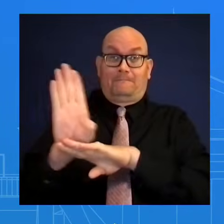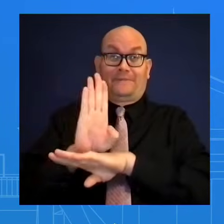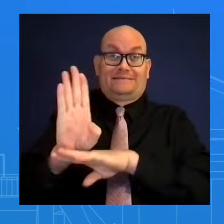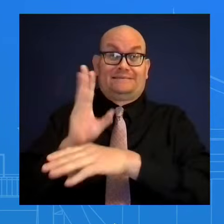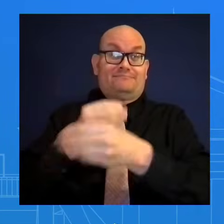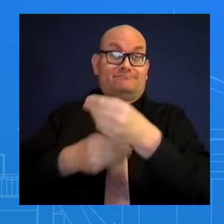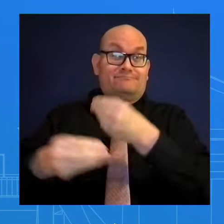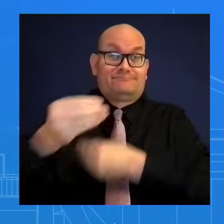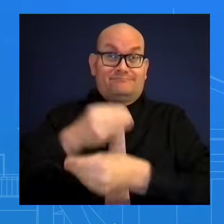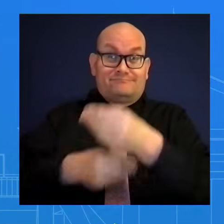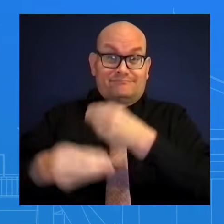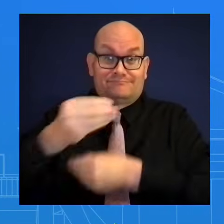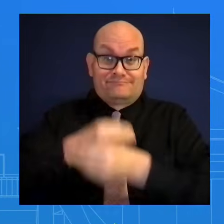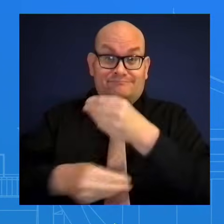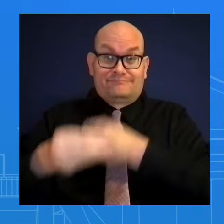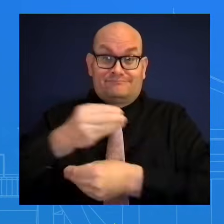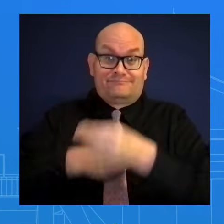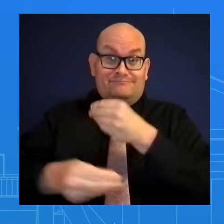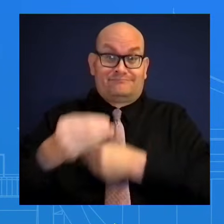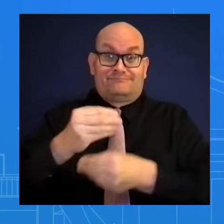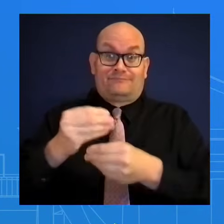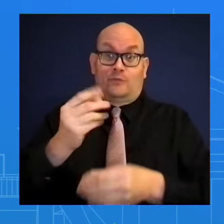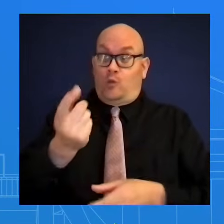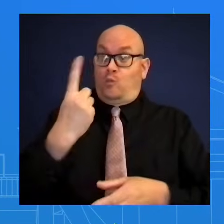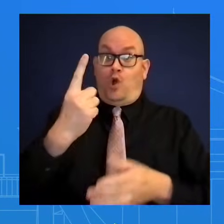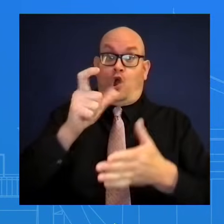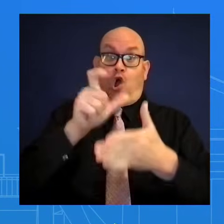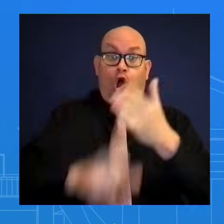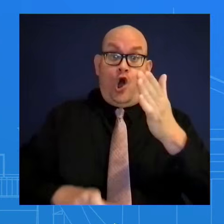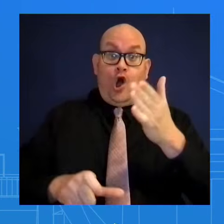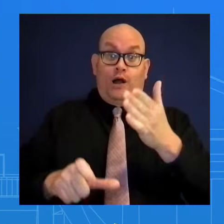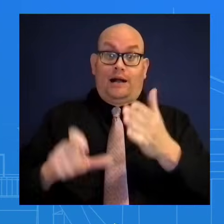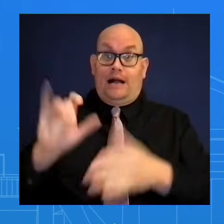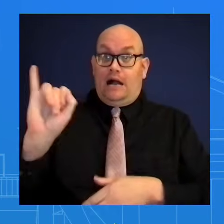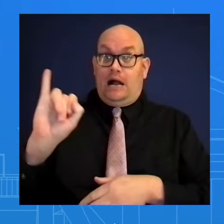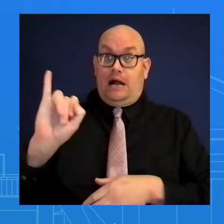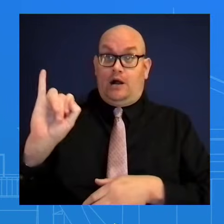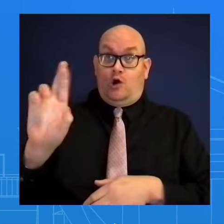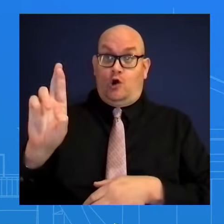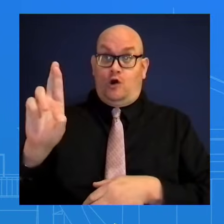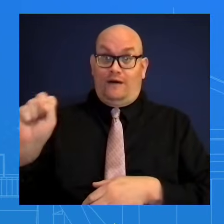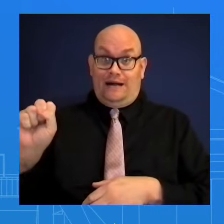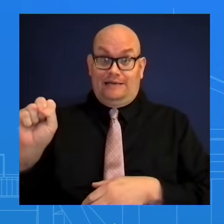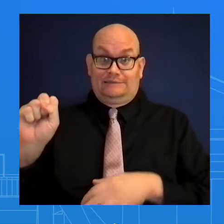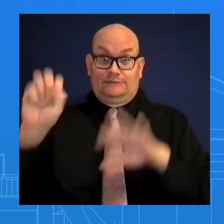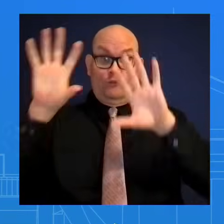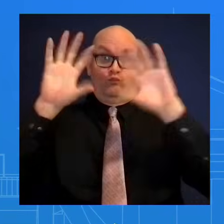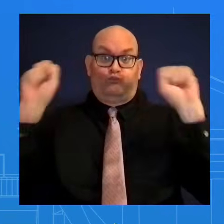There's another IRS whistleblower who's alleging there's a cover-up in the investigation. Amid all of this, there was a Harvard/Harris poll